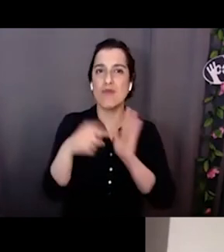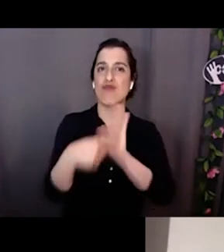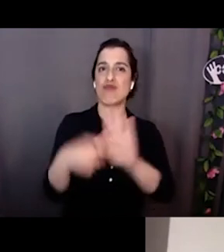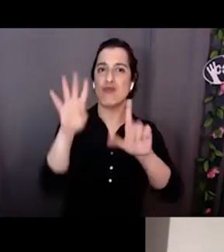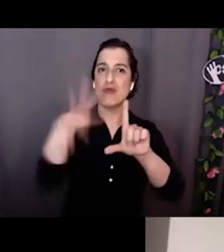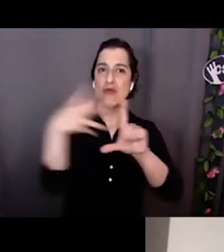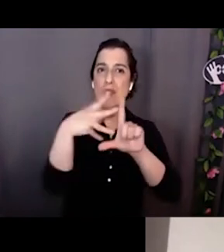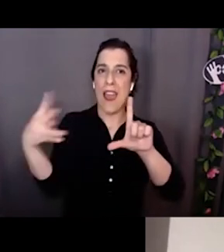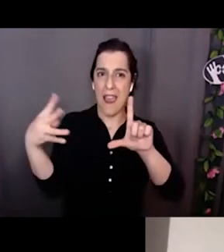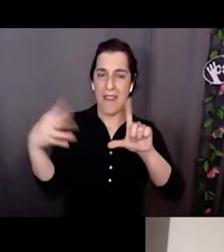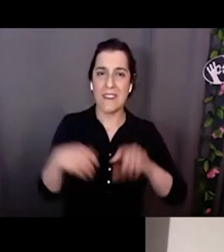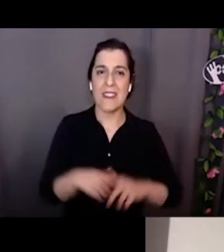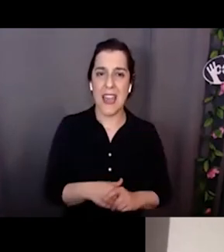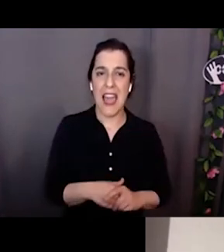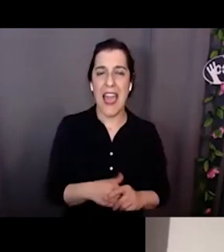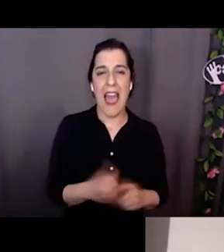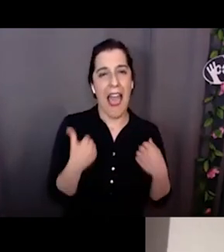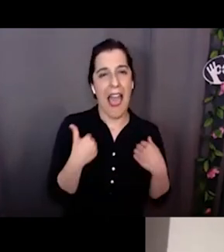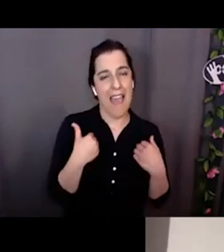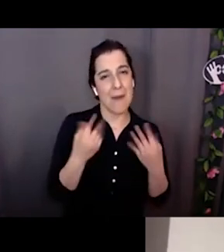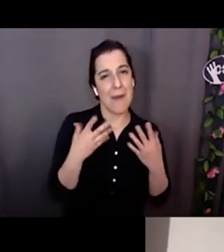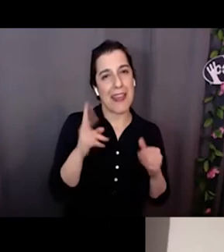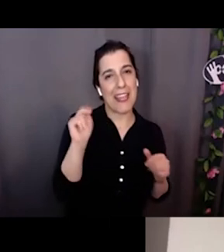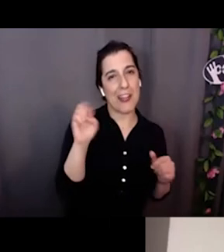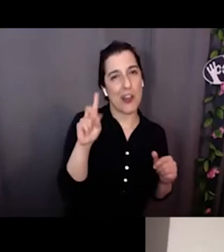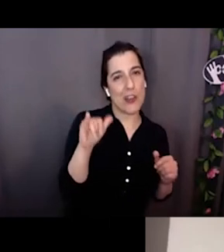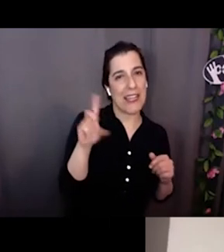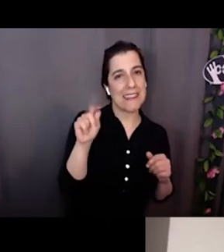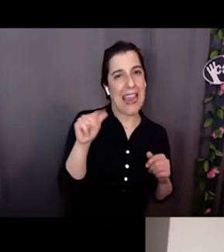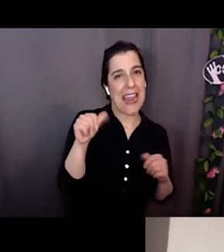those graphs are inaccurate and those are actually like really misguiding and